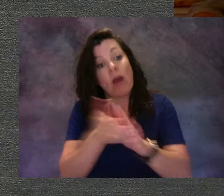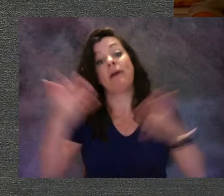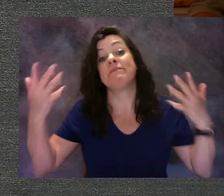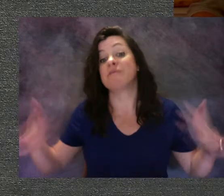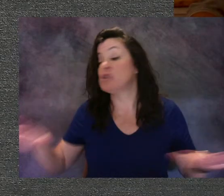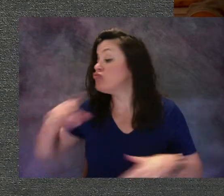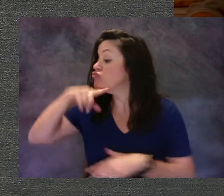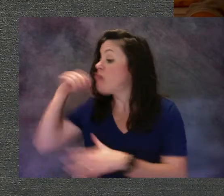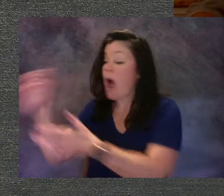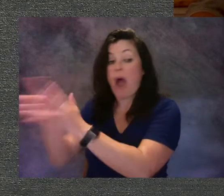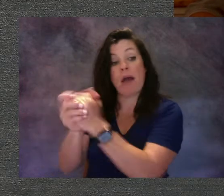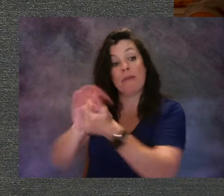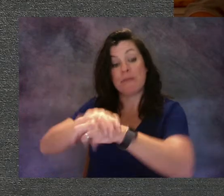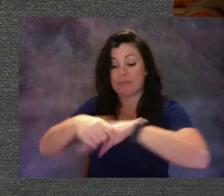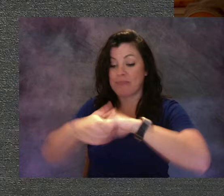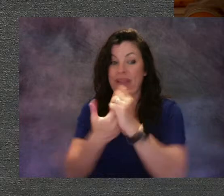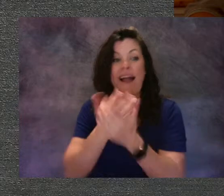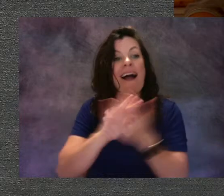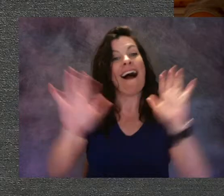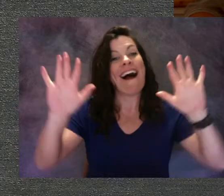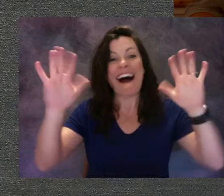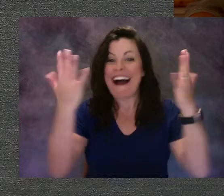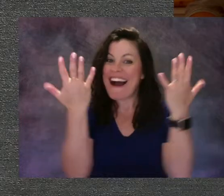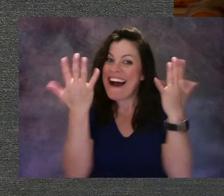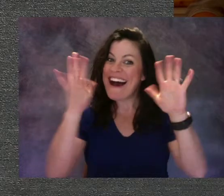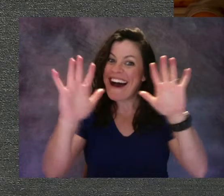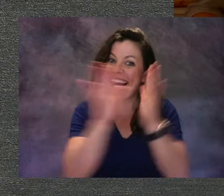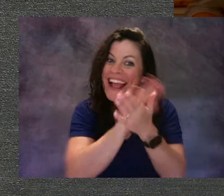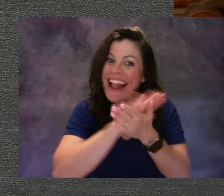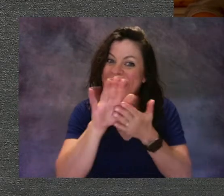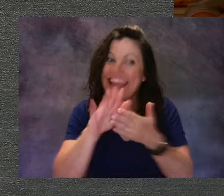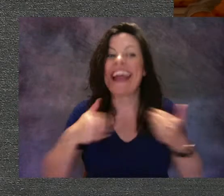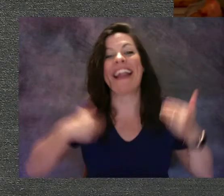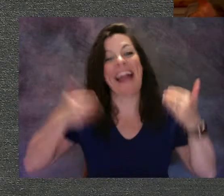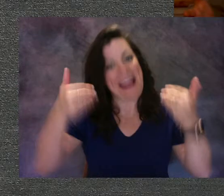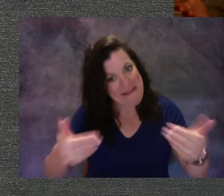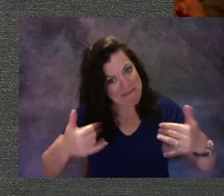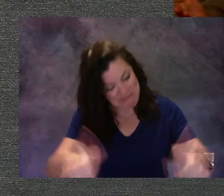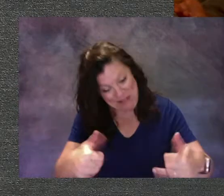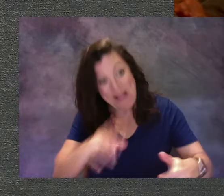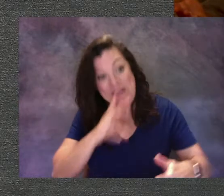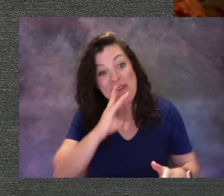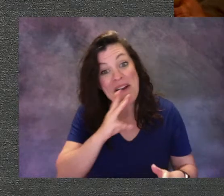the germs are gone because the soap take the germs away. That's a great idea.